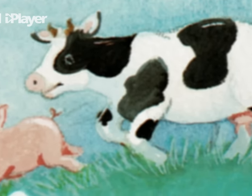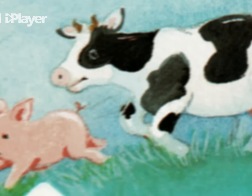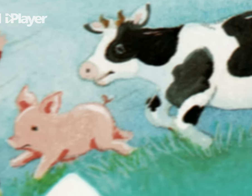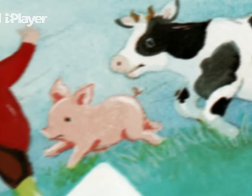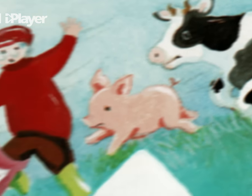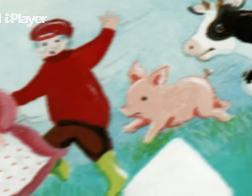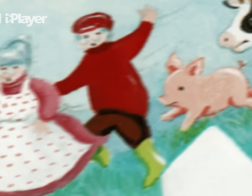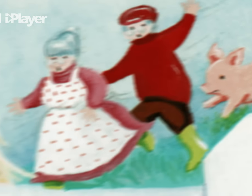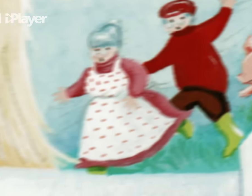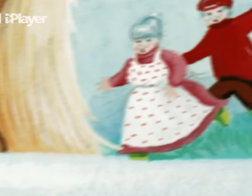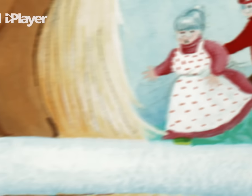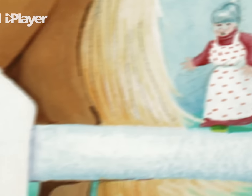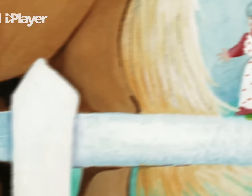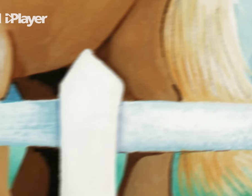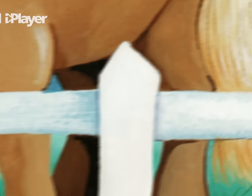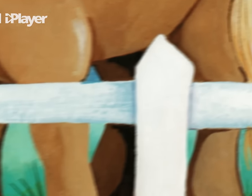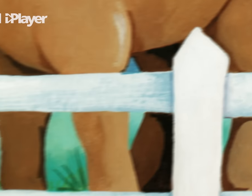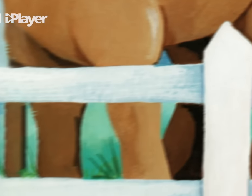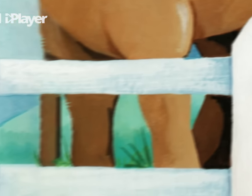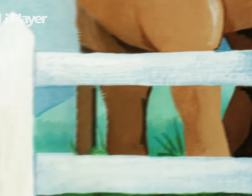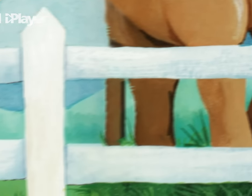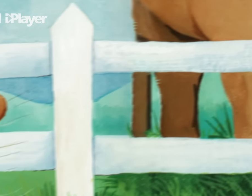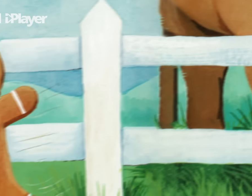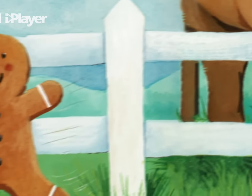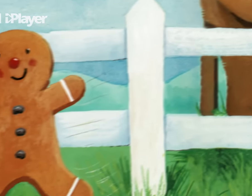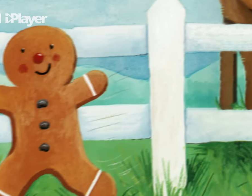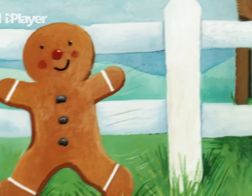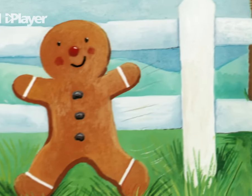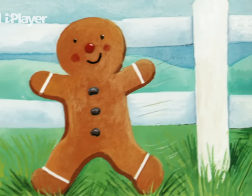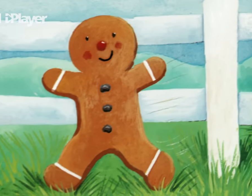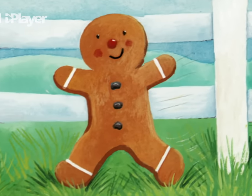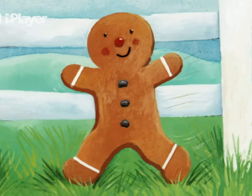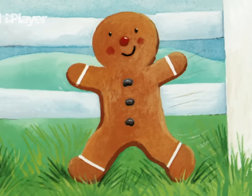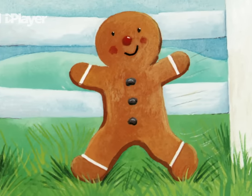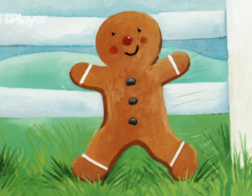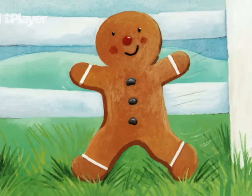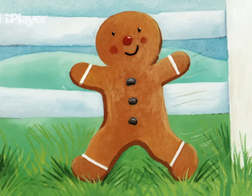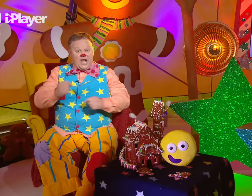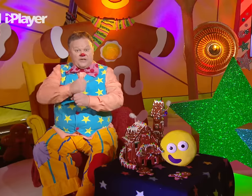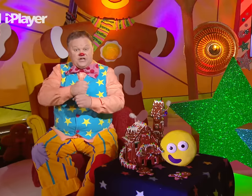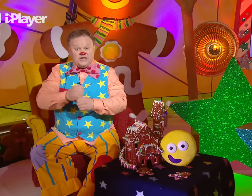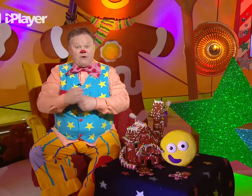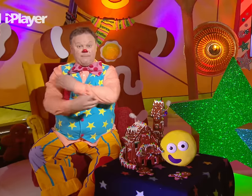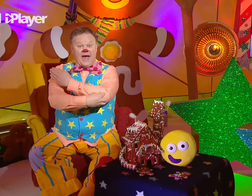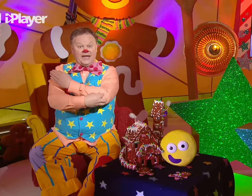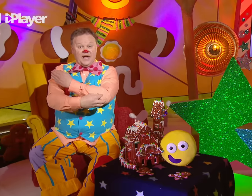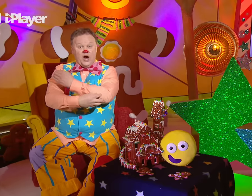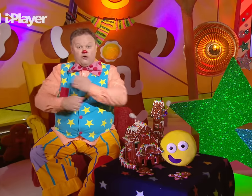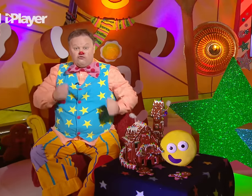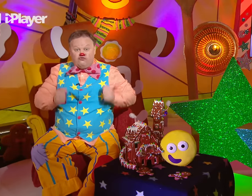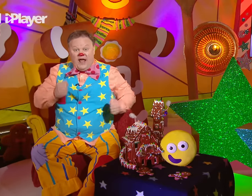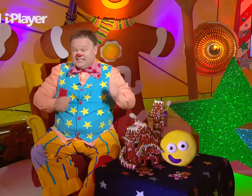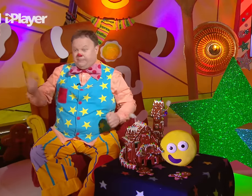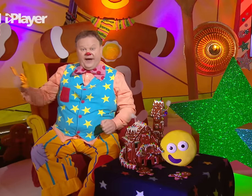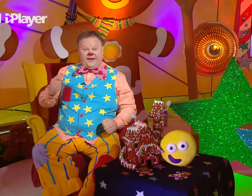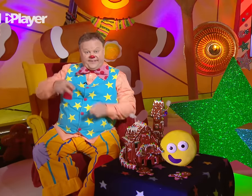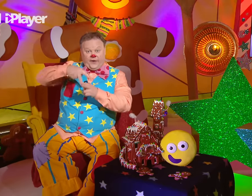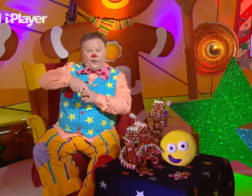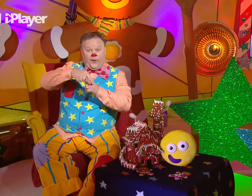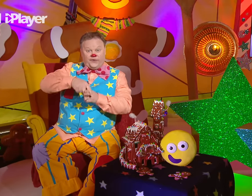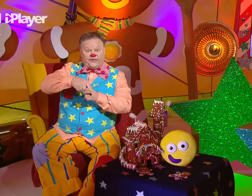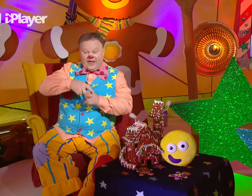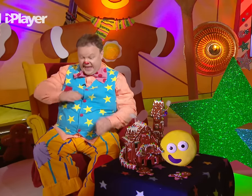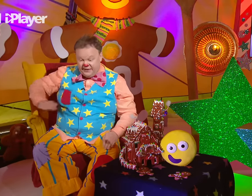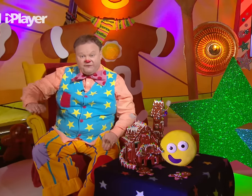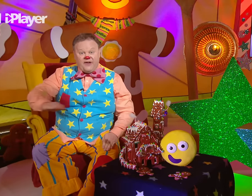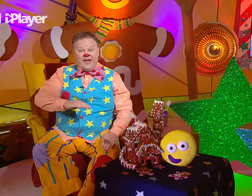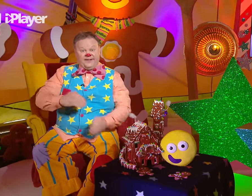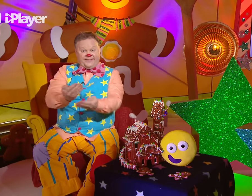but the gingerbread man was too fast the gingerbread man raced past a horse in a field